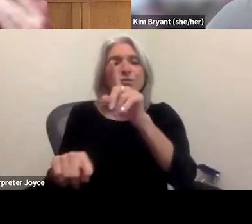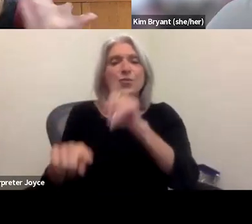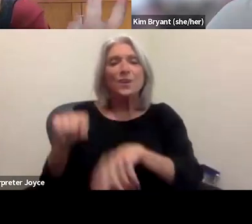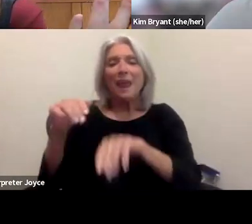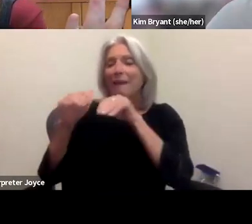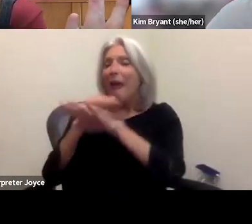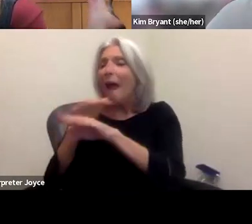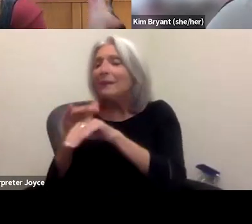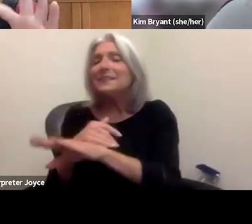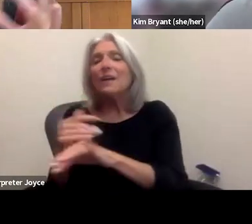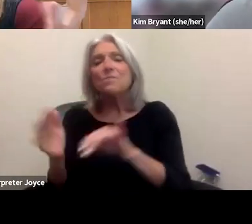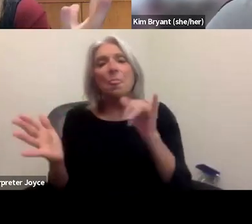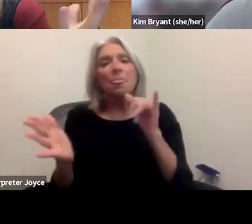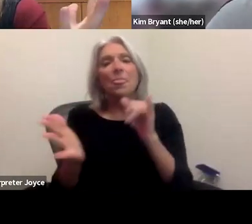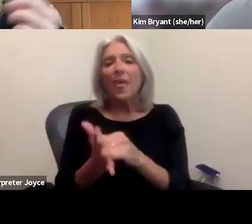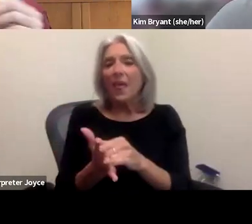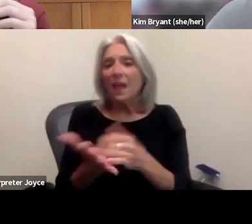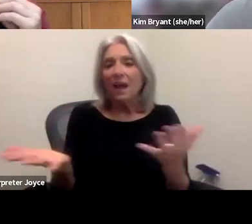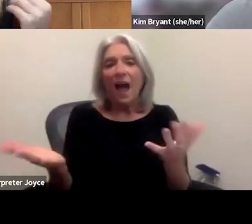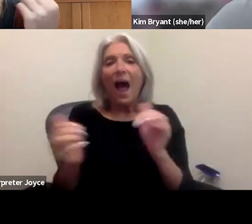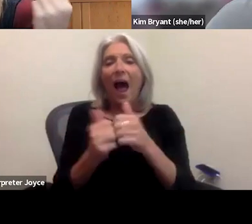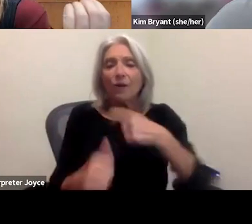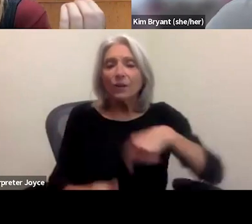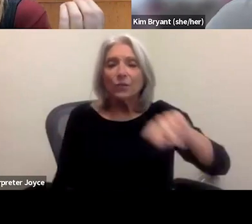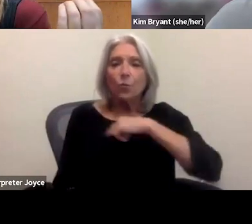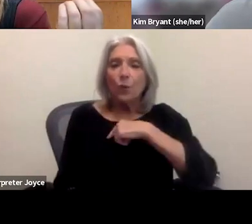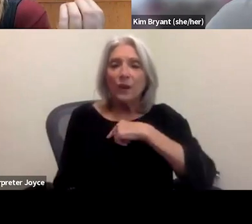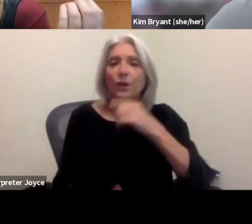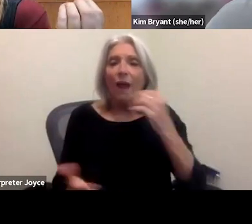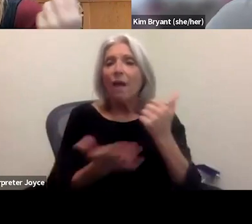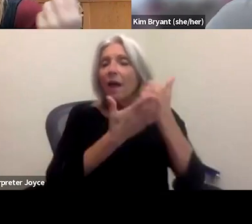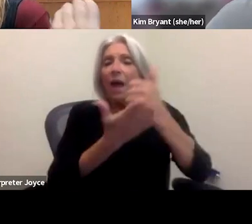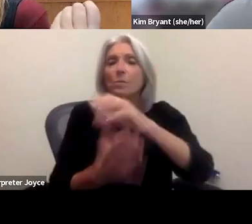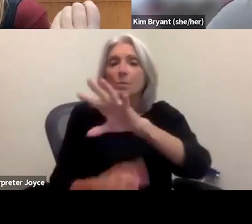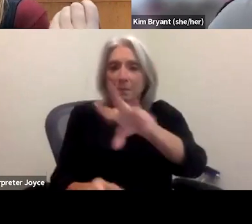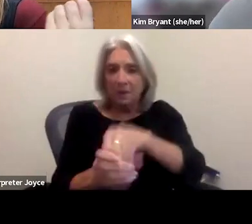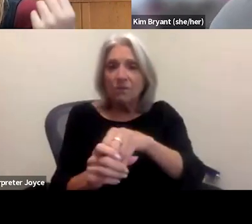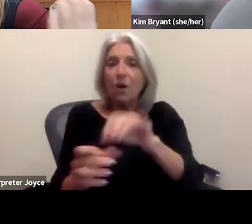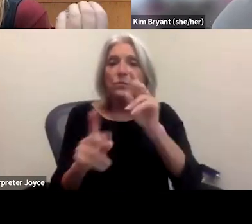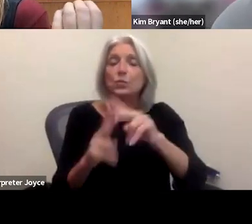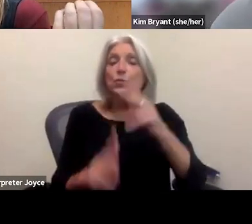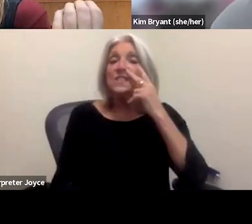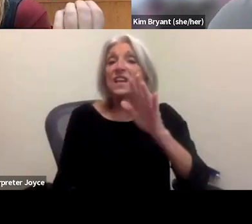This is just a side effect of us coming up to see your particular lab or your project,